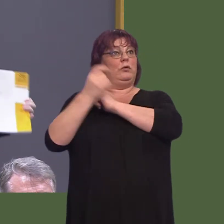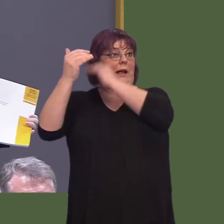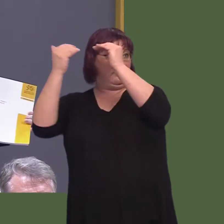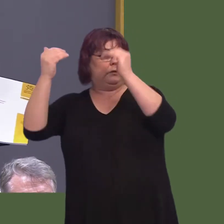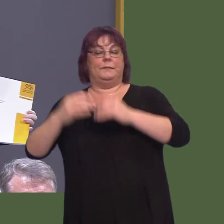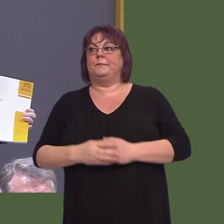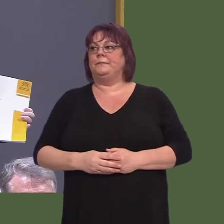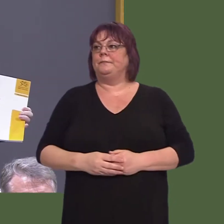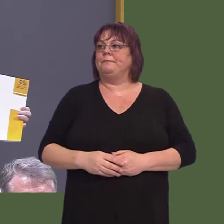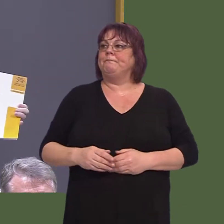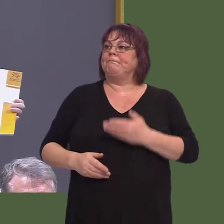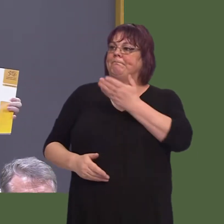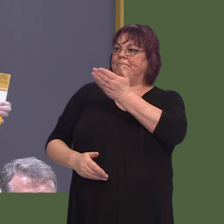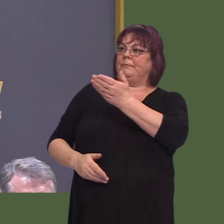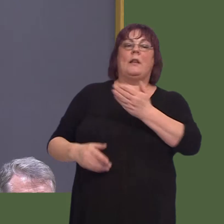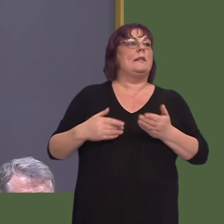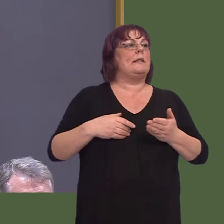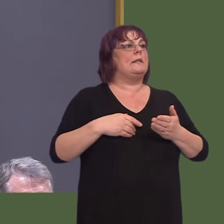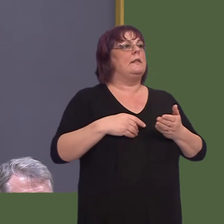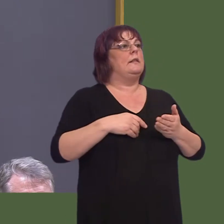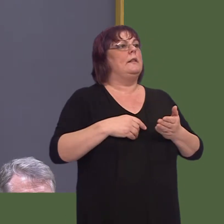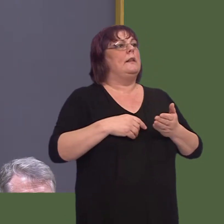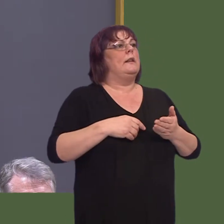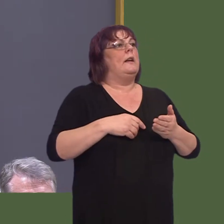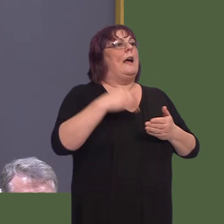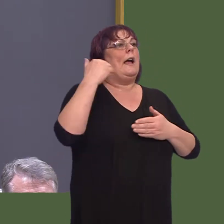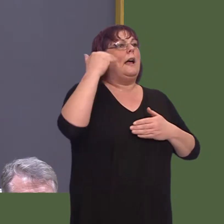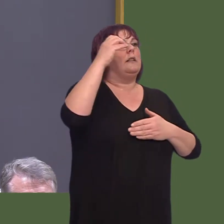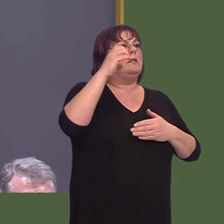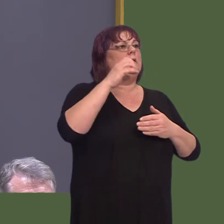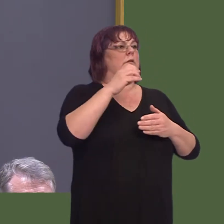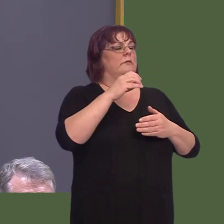The children's document says that eligibility for adult CHC at the age of 17 should be determined